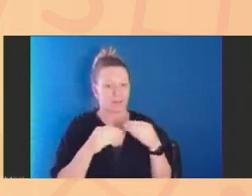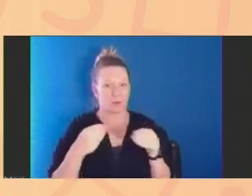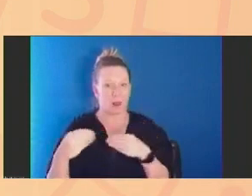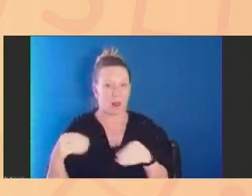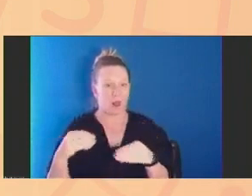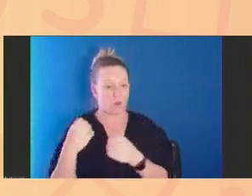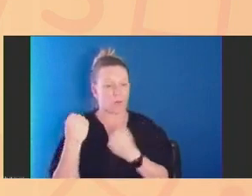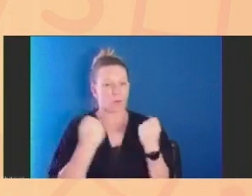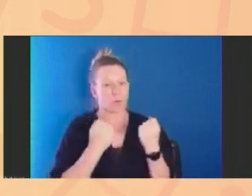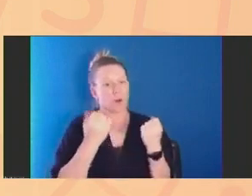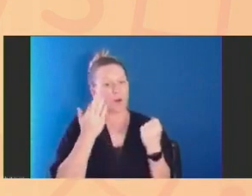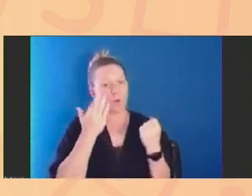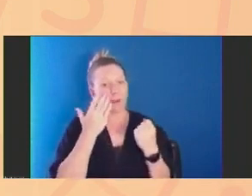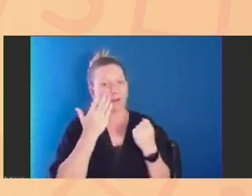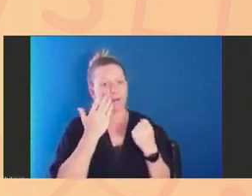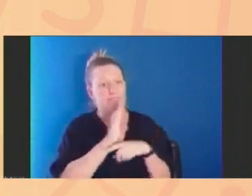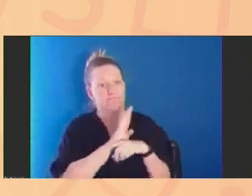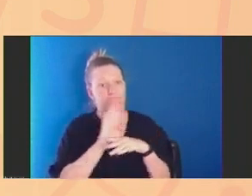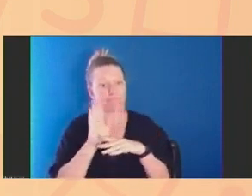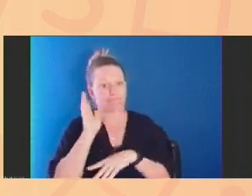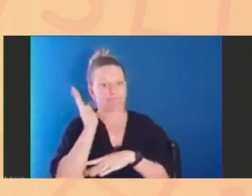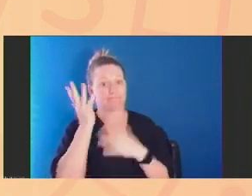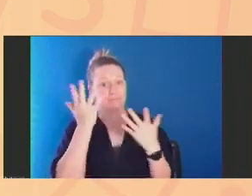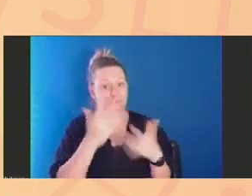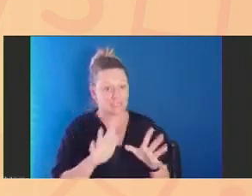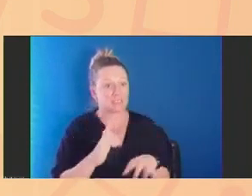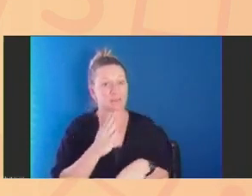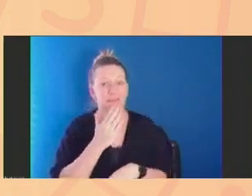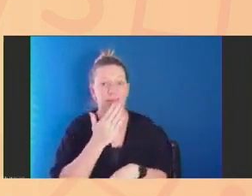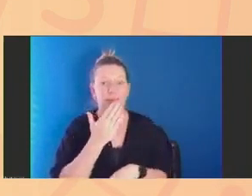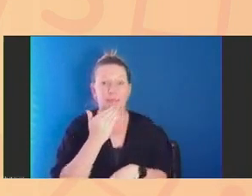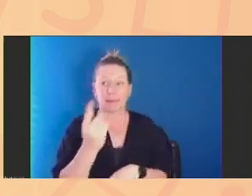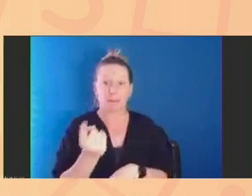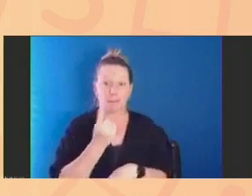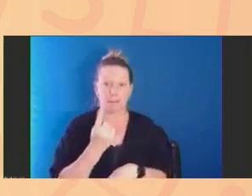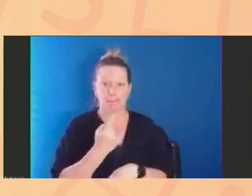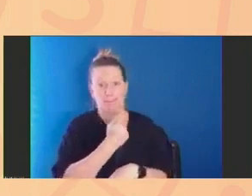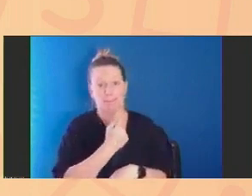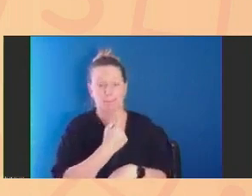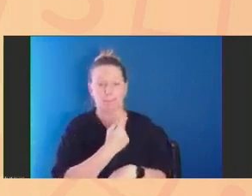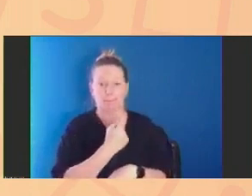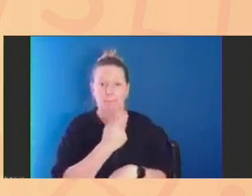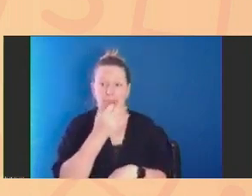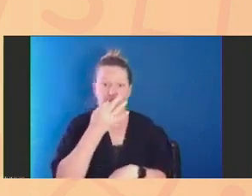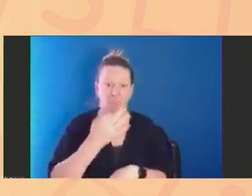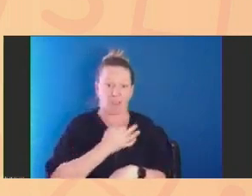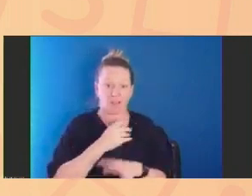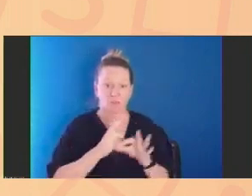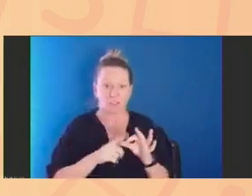and pick things up and have a look and ask the authors and illustrators, the artists here, the questions to find out more.